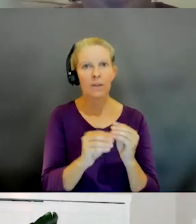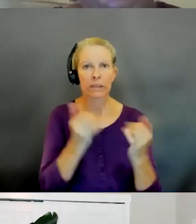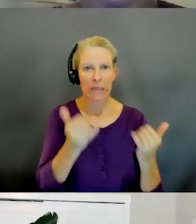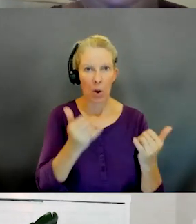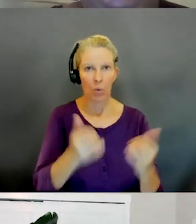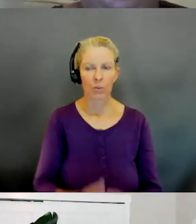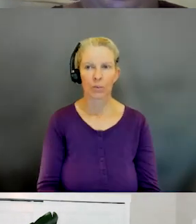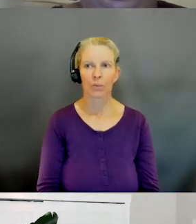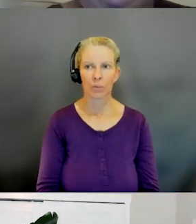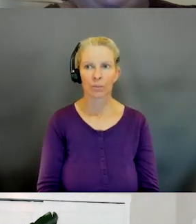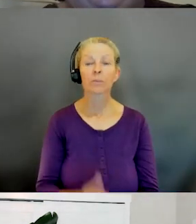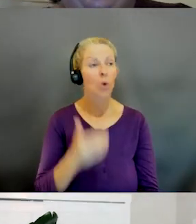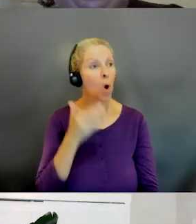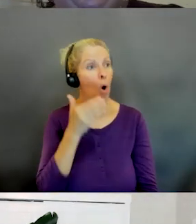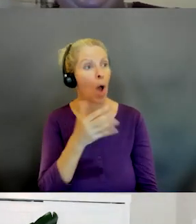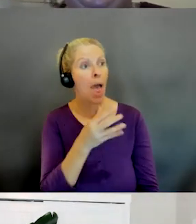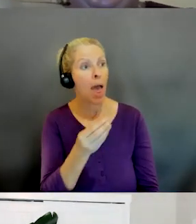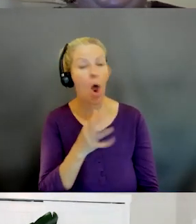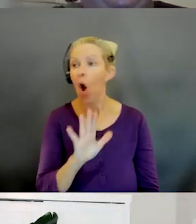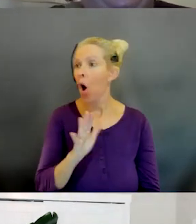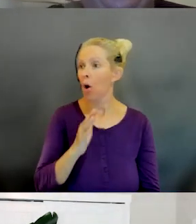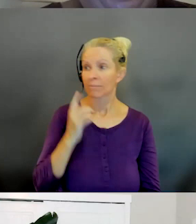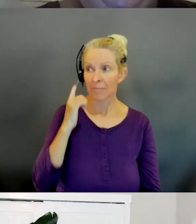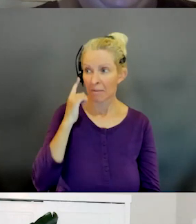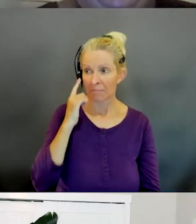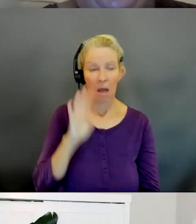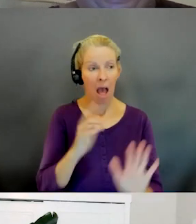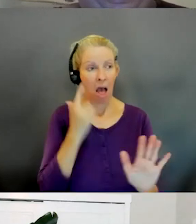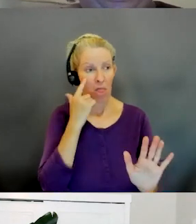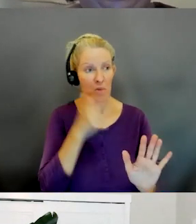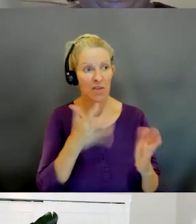Angela: Sorry. >> Mark: I thought you were done. Keep going. Sorry about that. >> Angela: That's okay, that's okay.